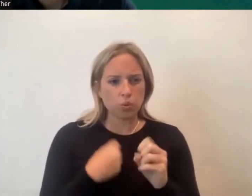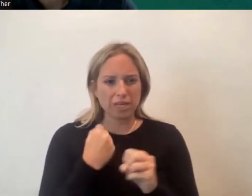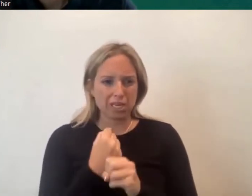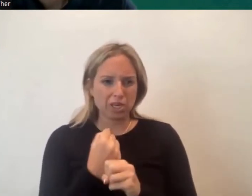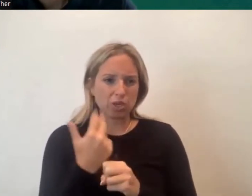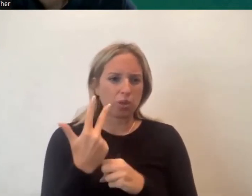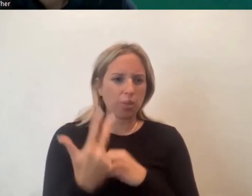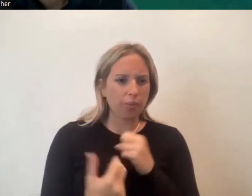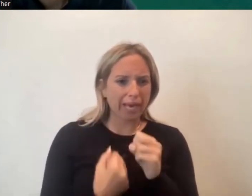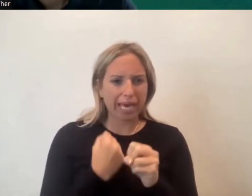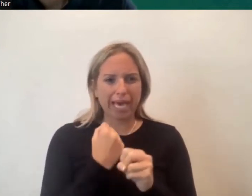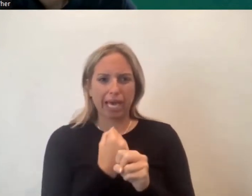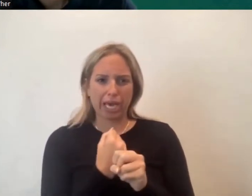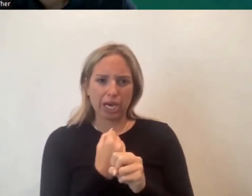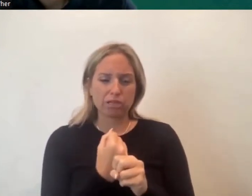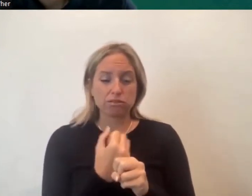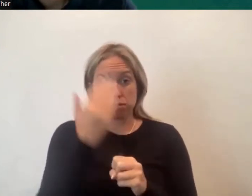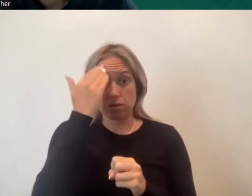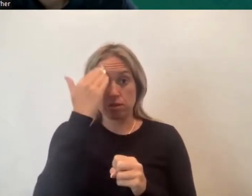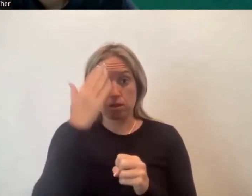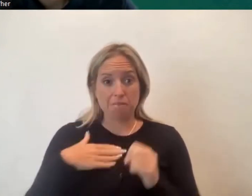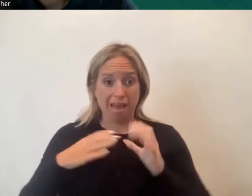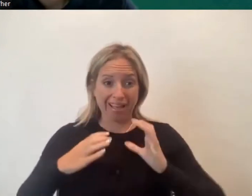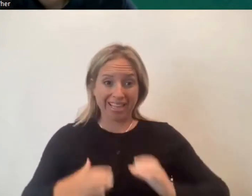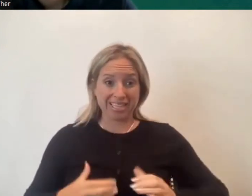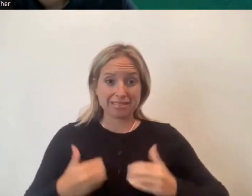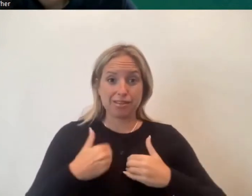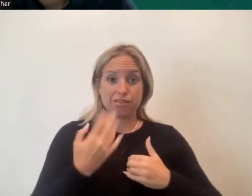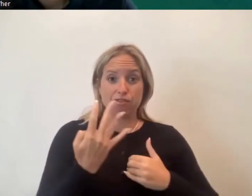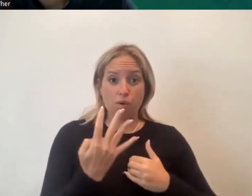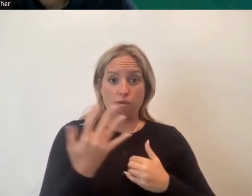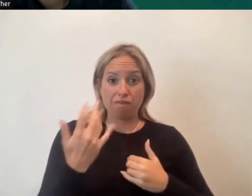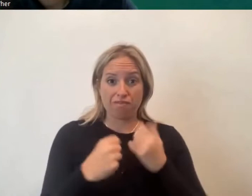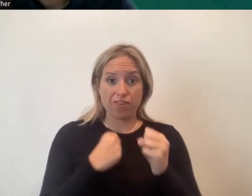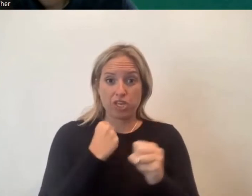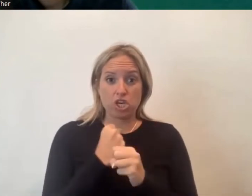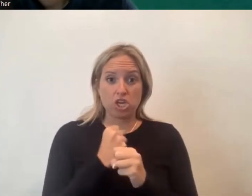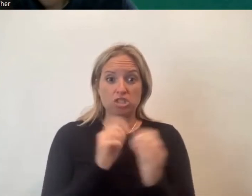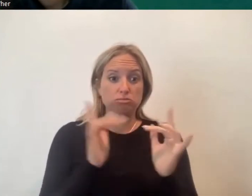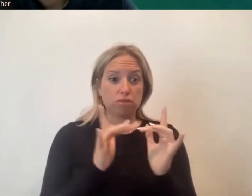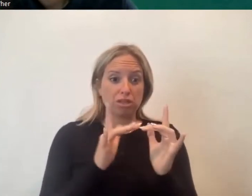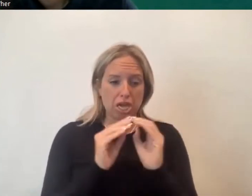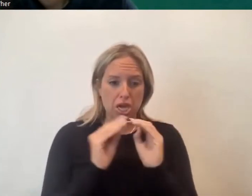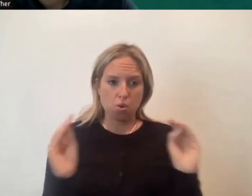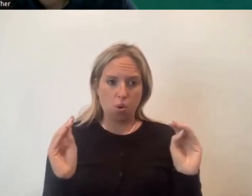I know for a fact I've had clients that have gone four or five years without Social Security following up.